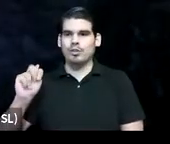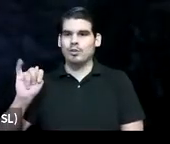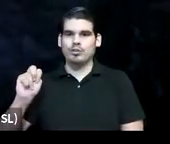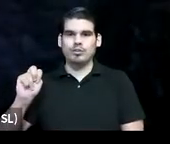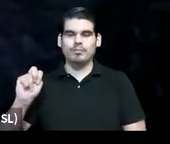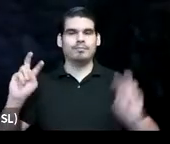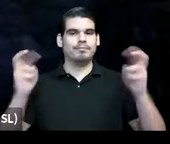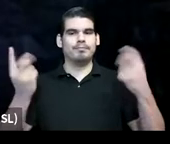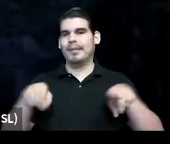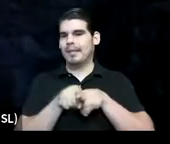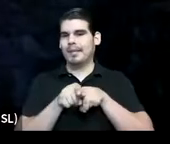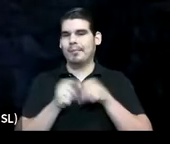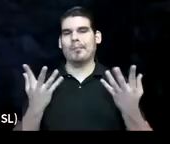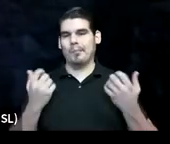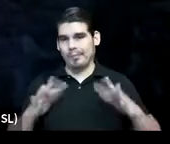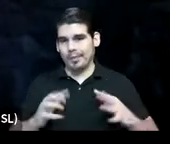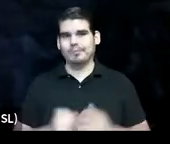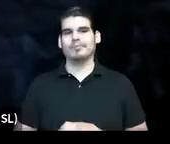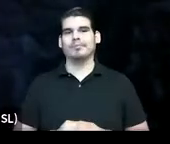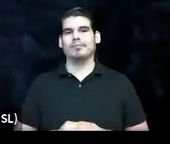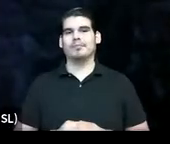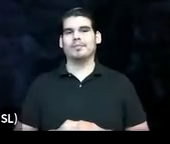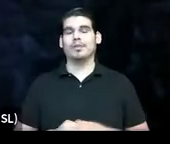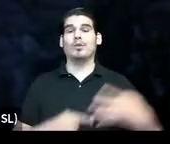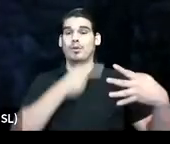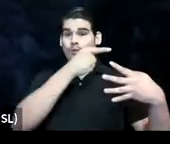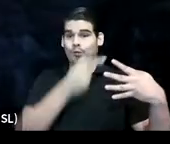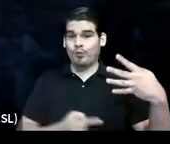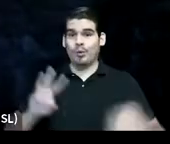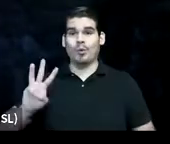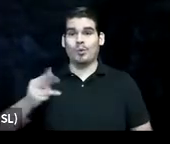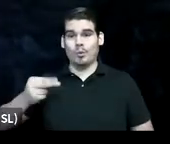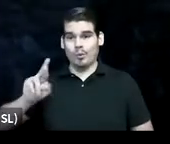Make sure you have a resolution title that is fitting that really embodies the intent of your resolution.